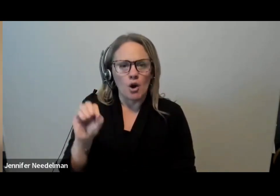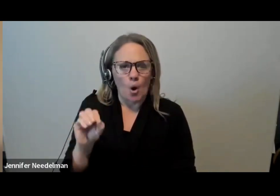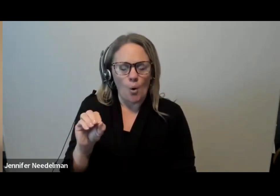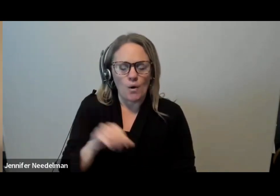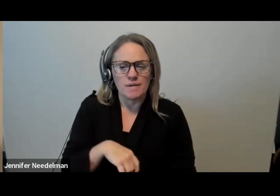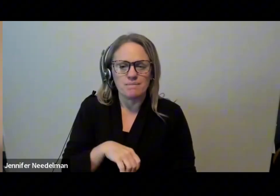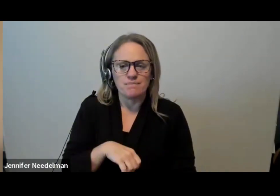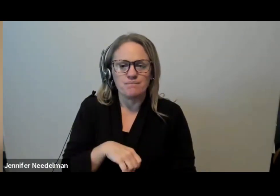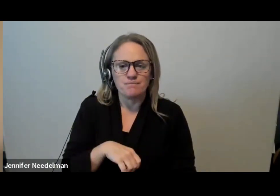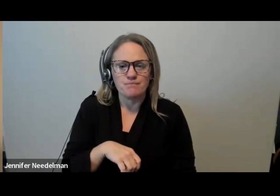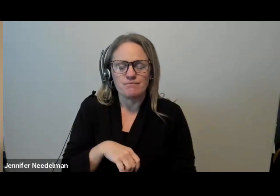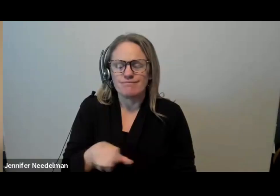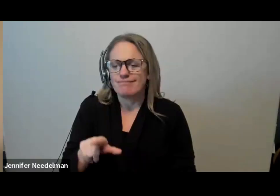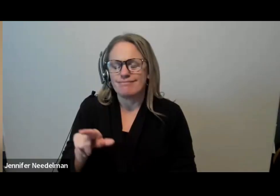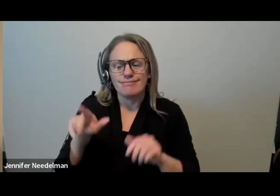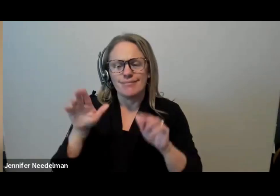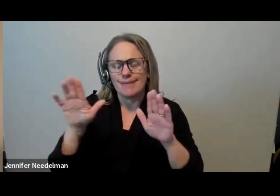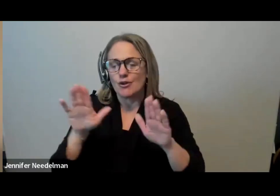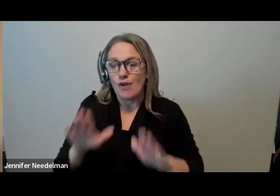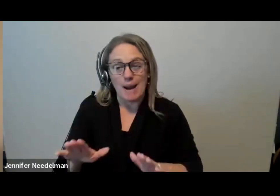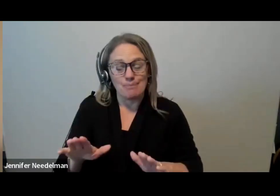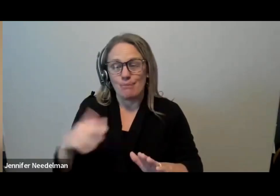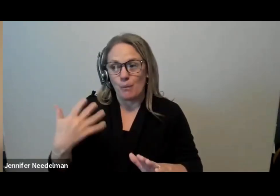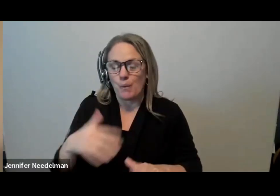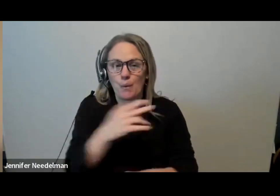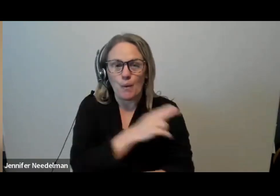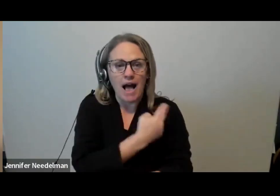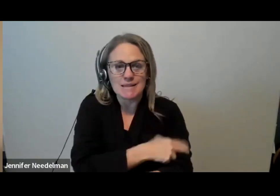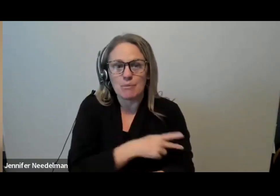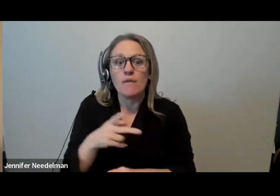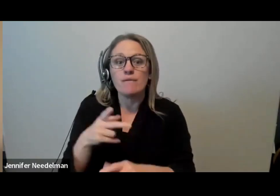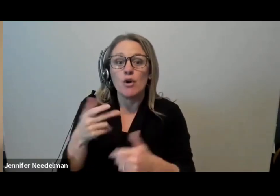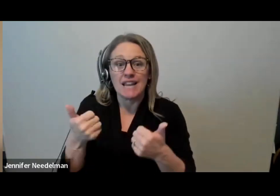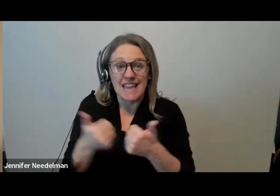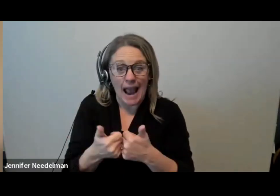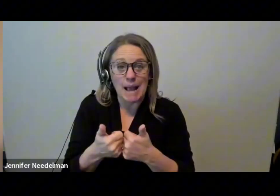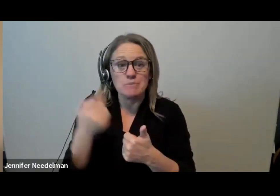and they're incredible pioneers of games as care, especially adaptive games.